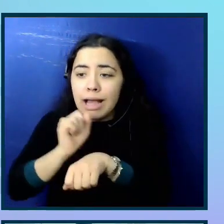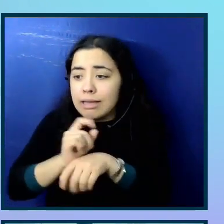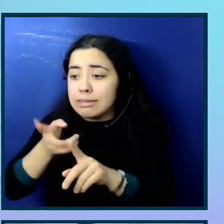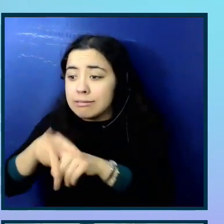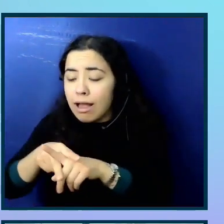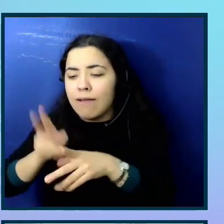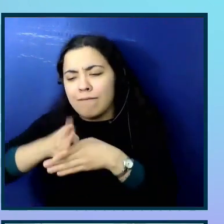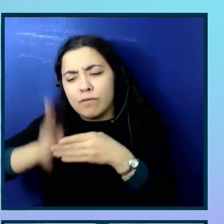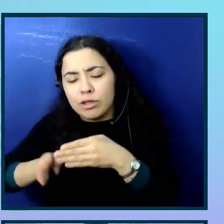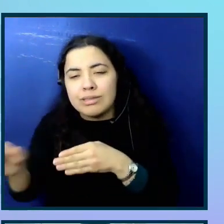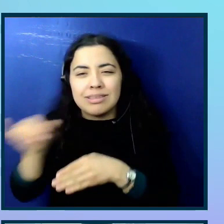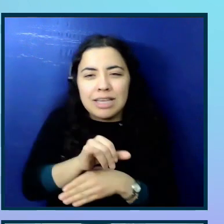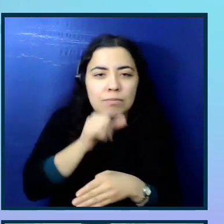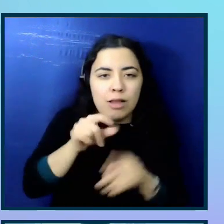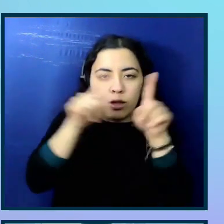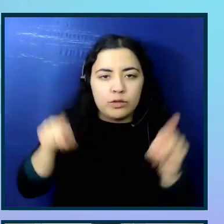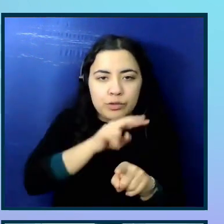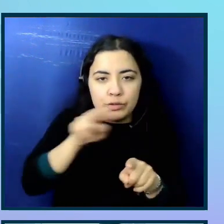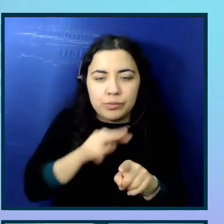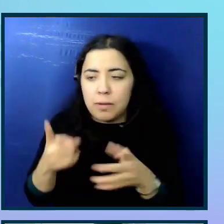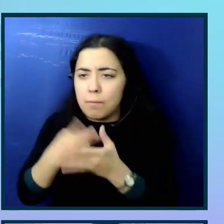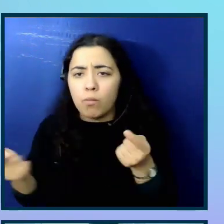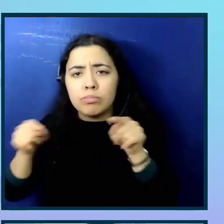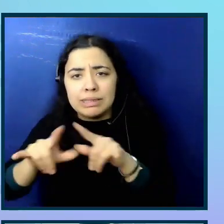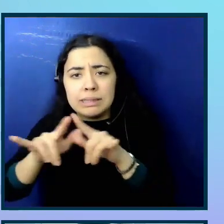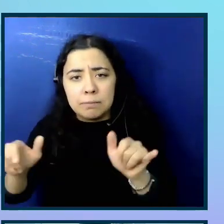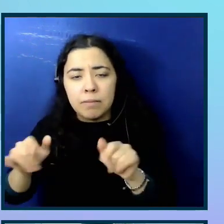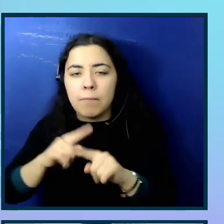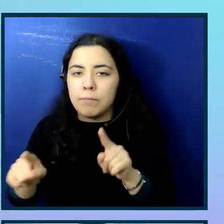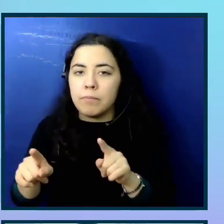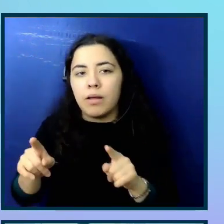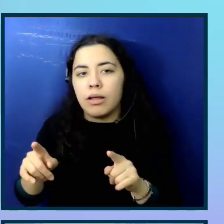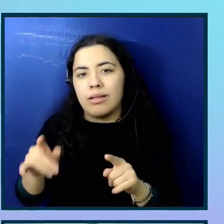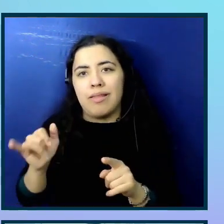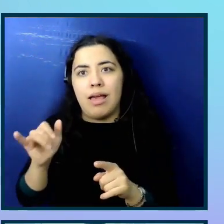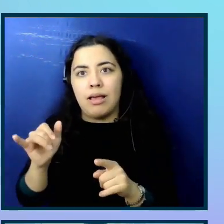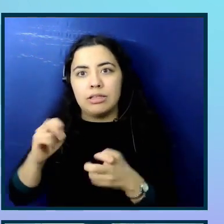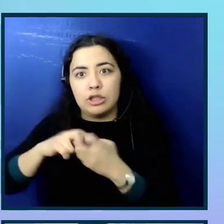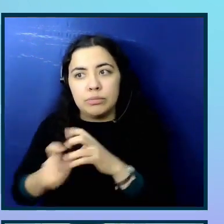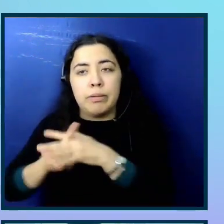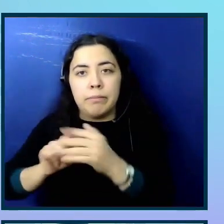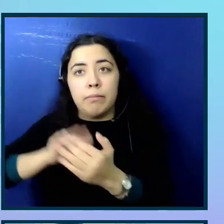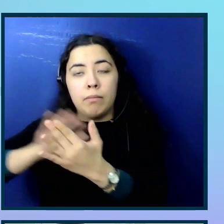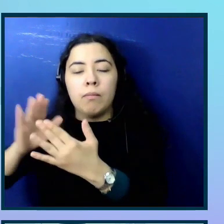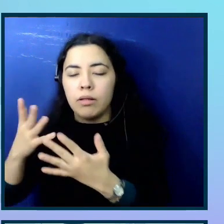we observed more and amplified usability issue. So really helpful insight here. So we can go to the next slide.